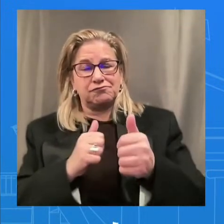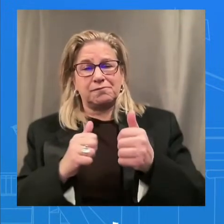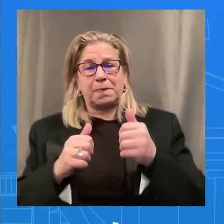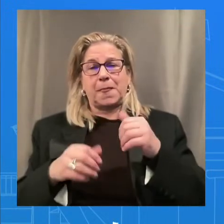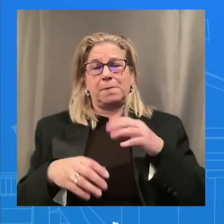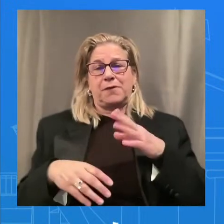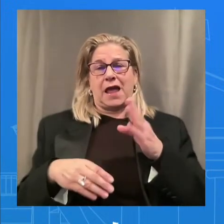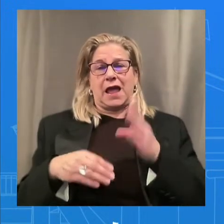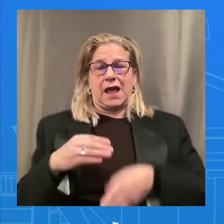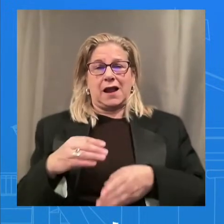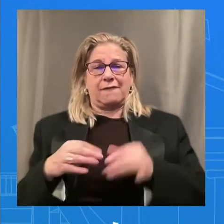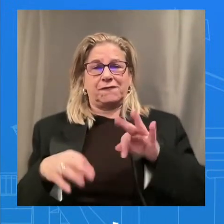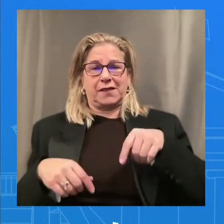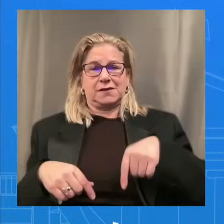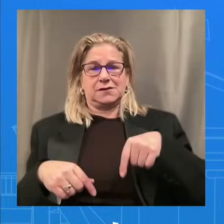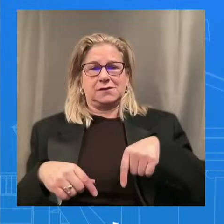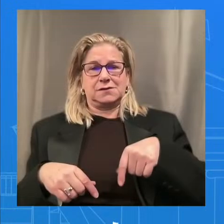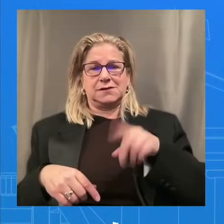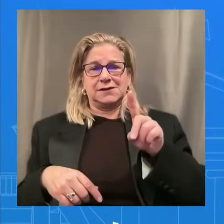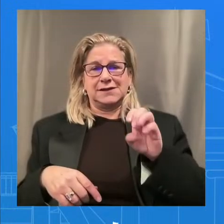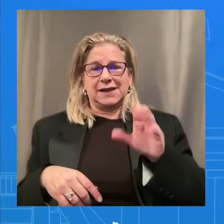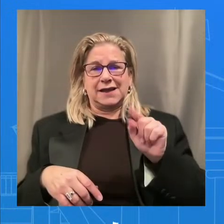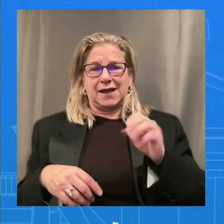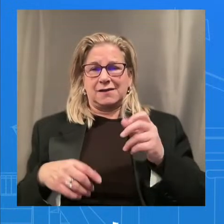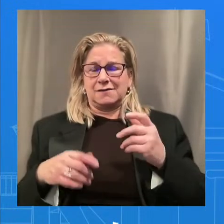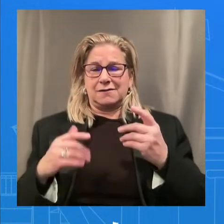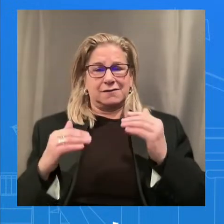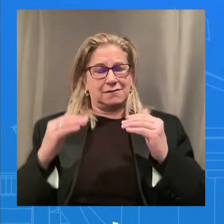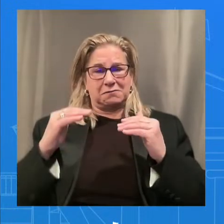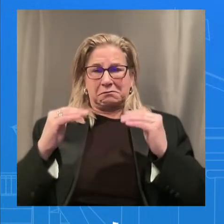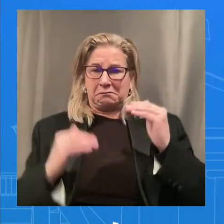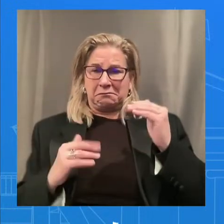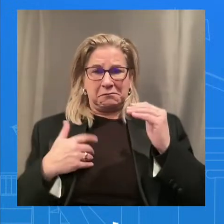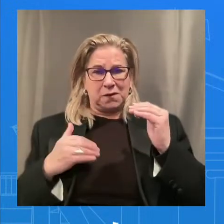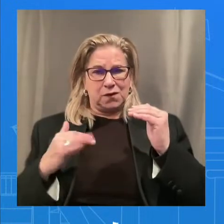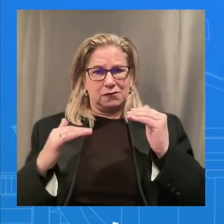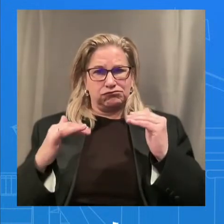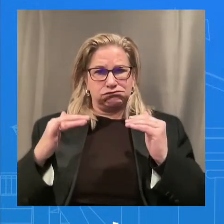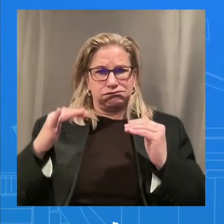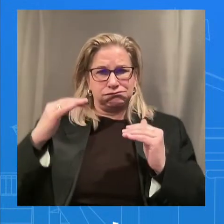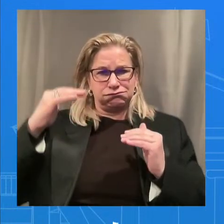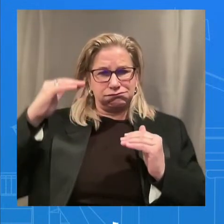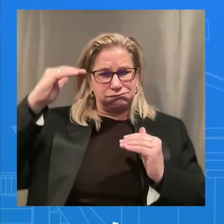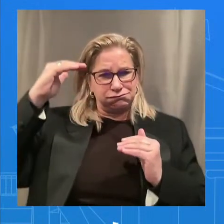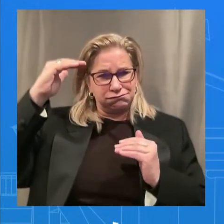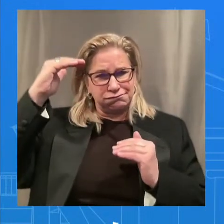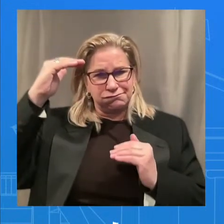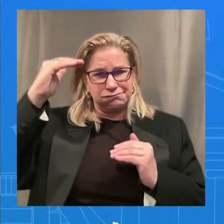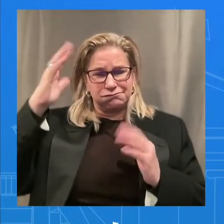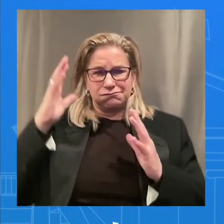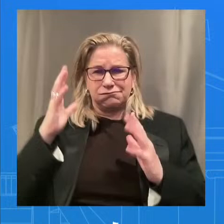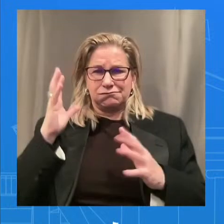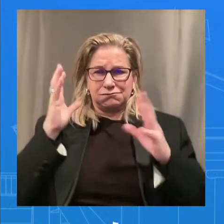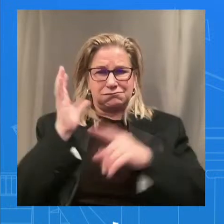America’s alliances meanwhile have actually never been stronger in Europe and in Asia. NATO is bigger, more unified,